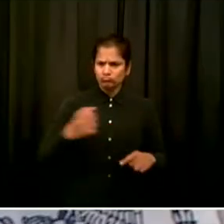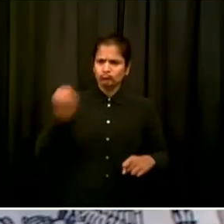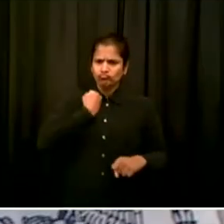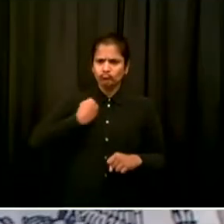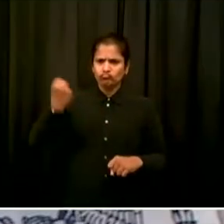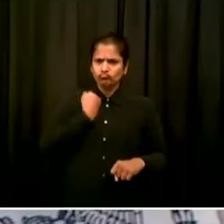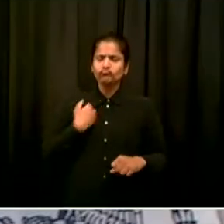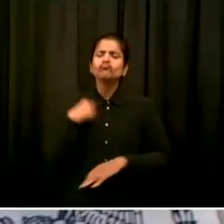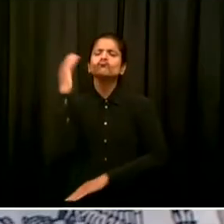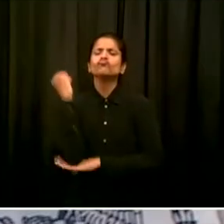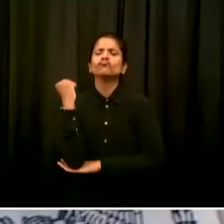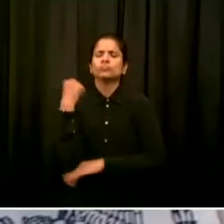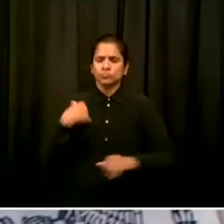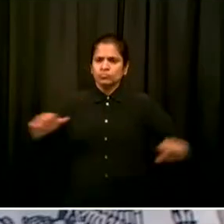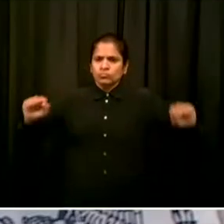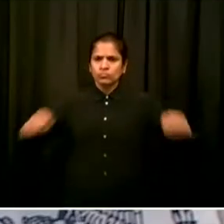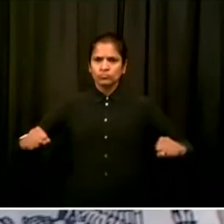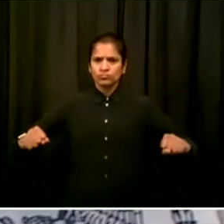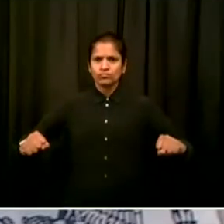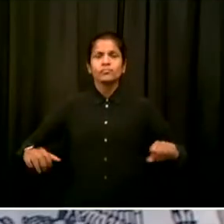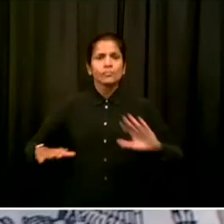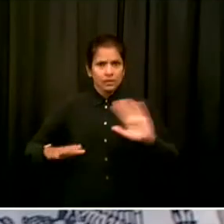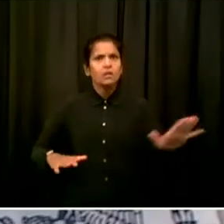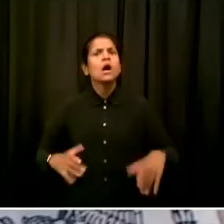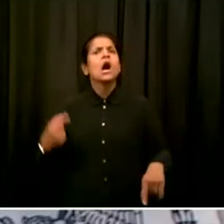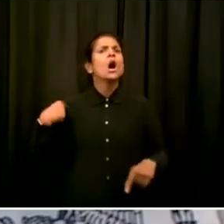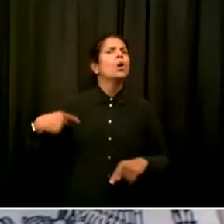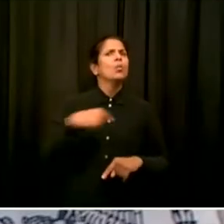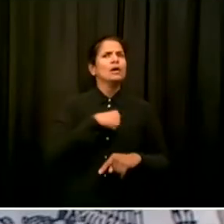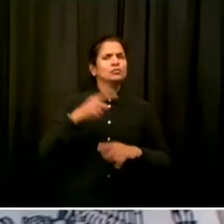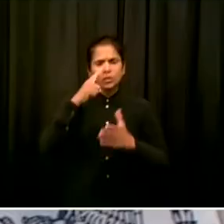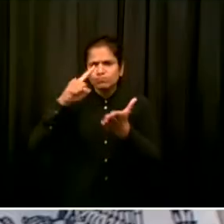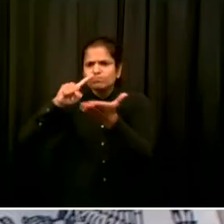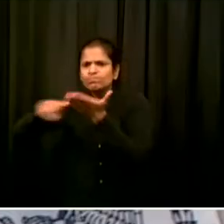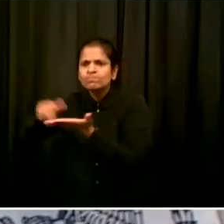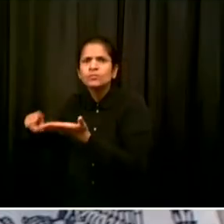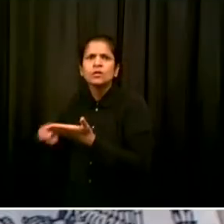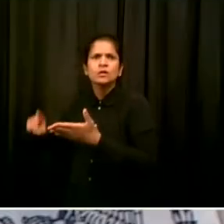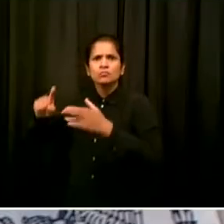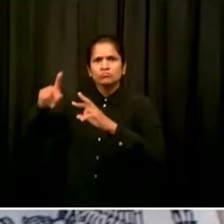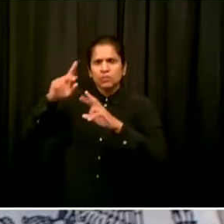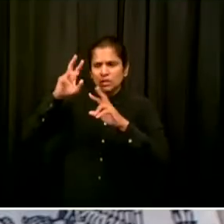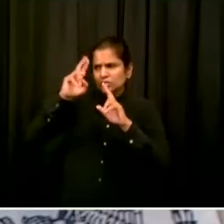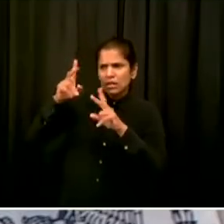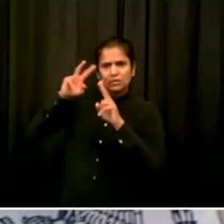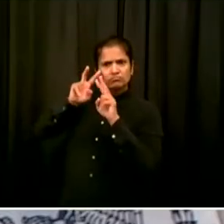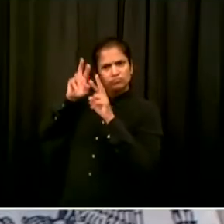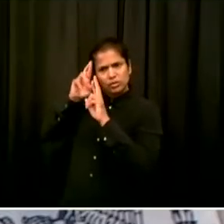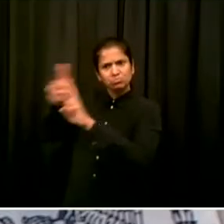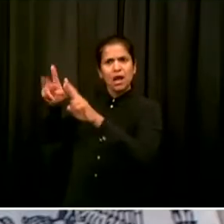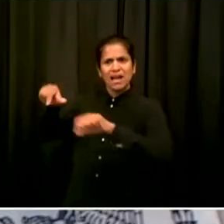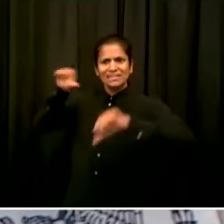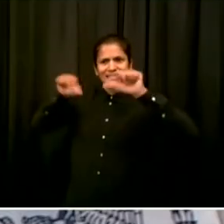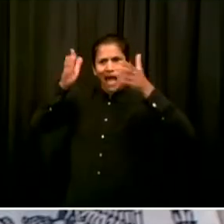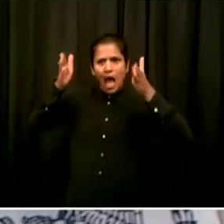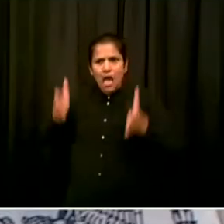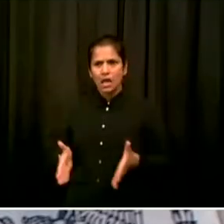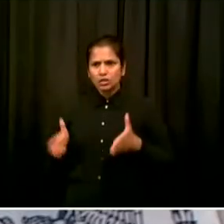E WE ARREALISTS AND AS WE HAVE SHOWN DURING THE CORONAVIRUS CRISIS, WE BELIEVE IN SCIENCE AND DATA.